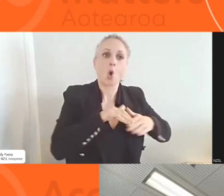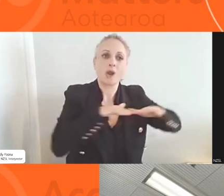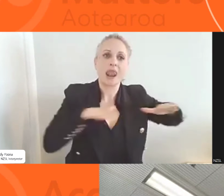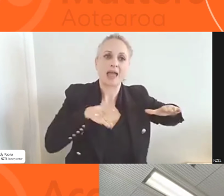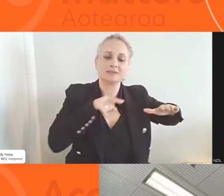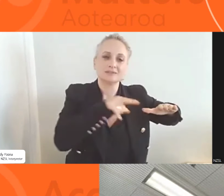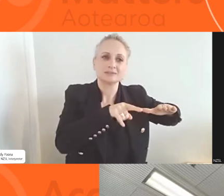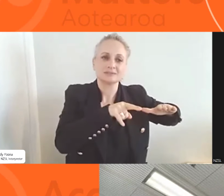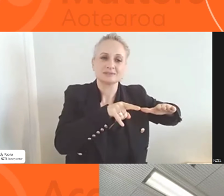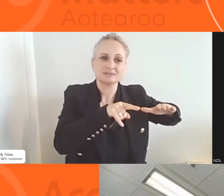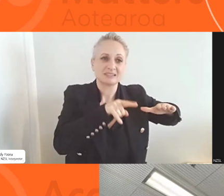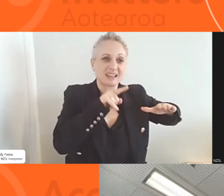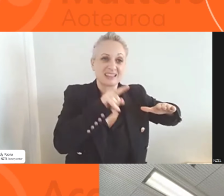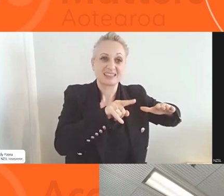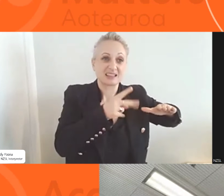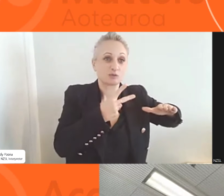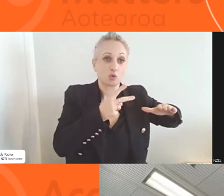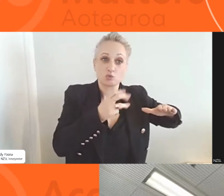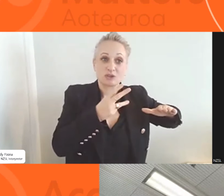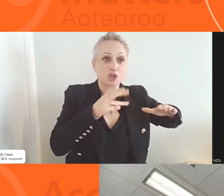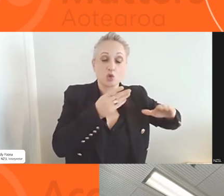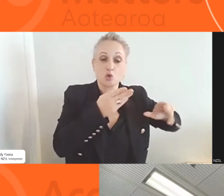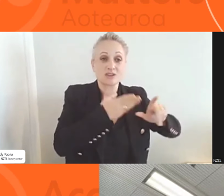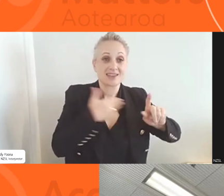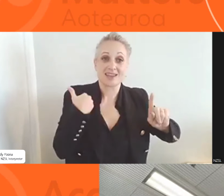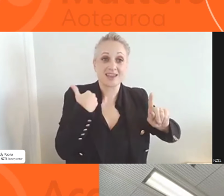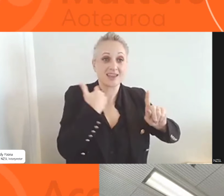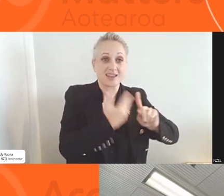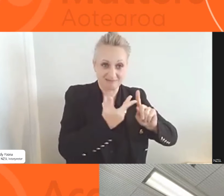the last 20, 30 years we've done that. And we don't have opportunities